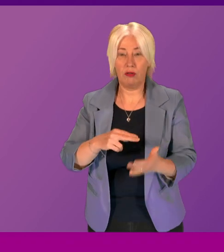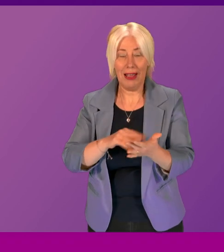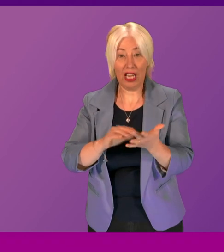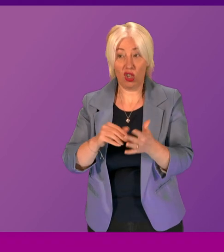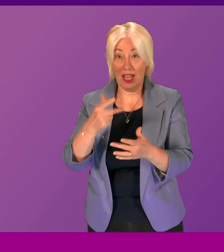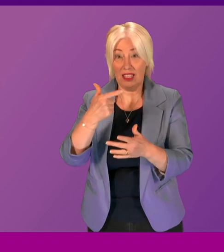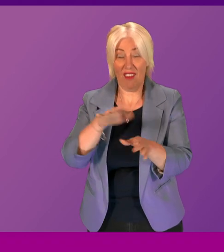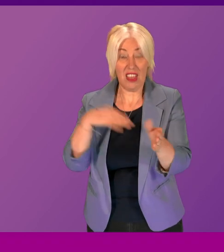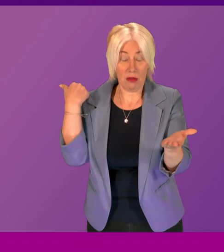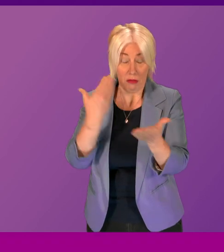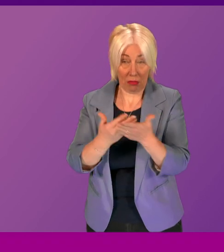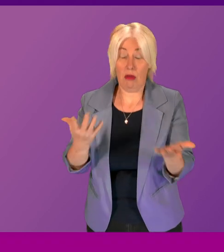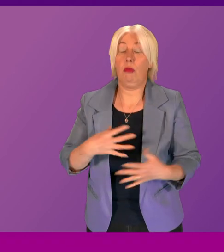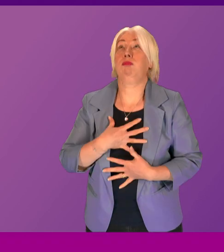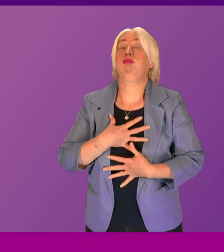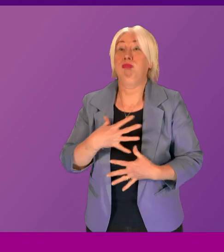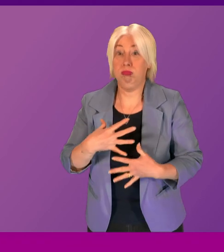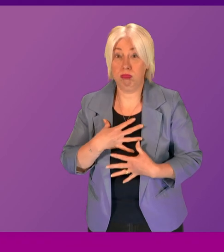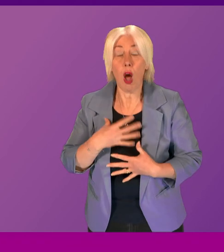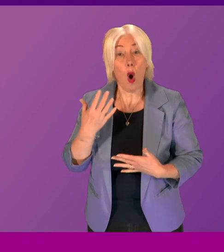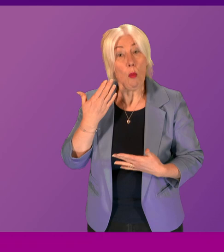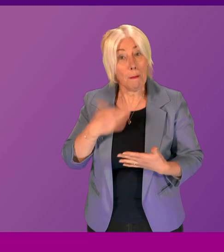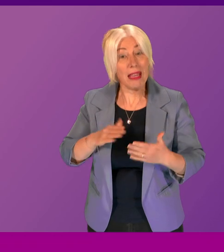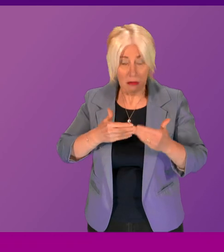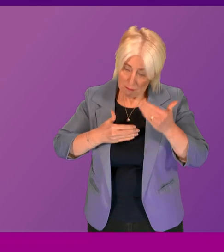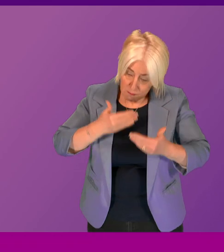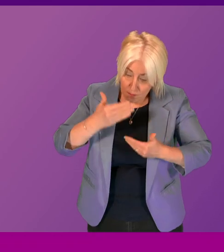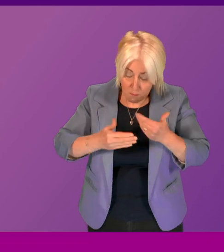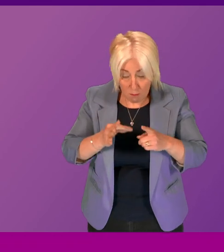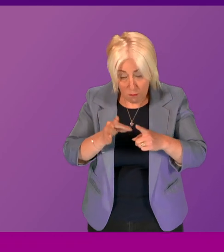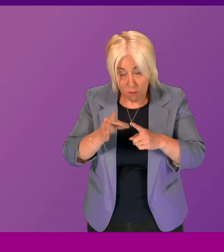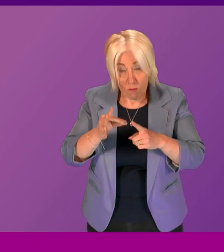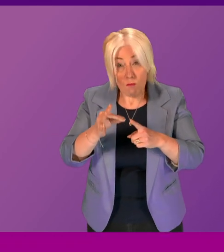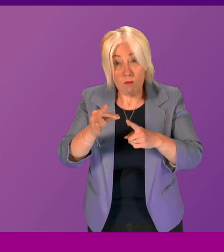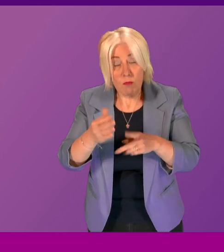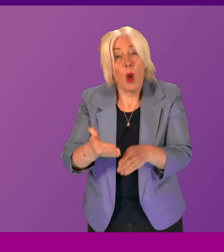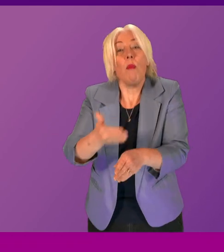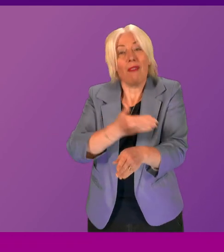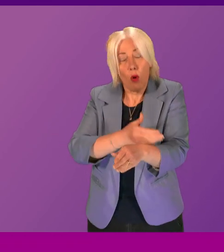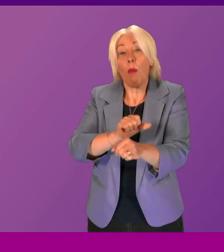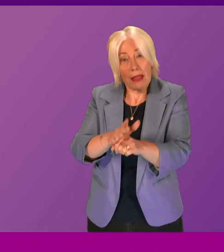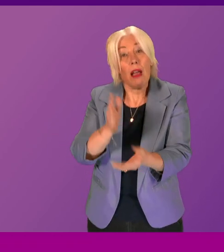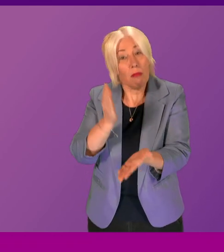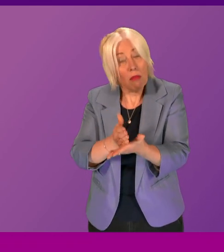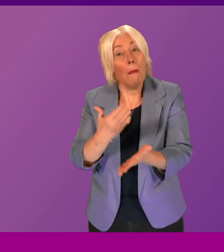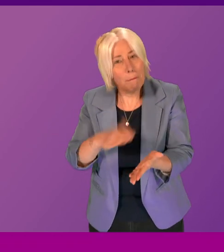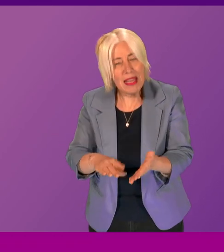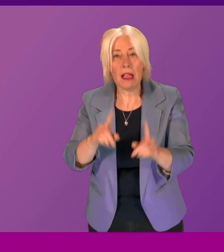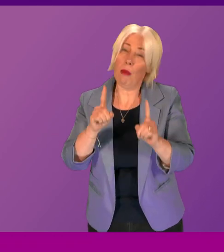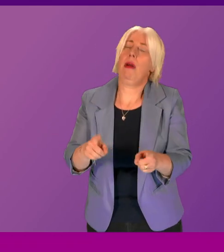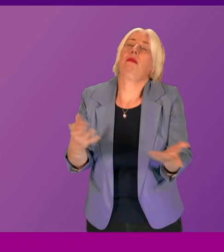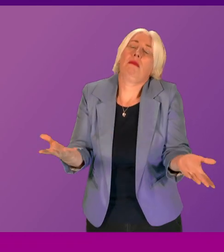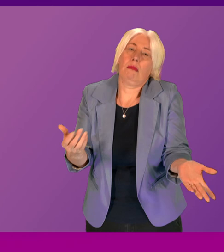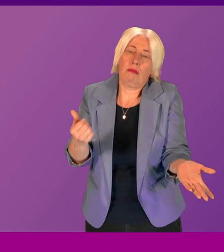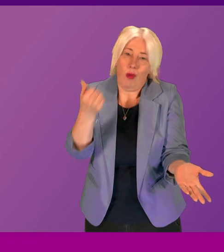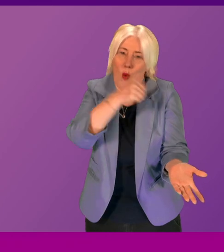Progress was being made on waiting times before the pandemic, but there is no doubt that the